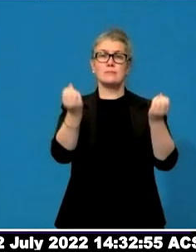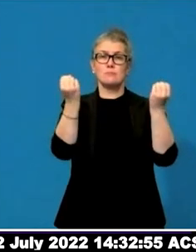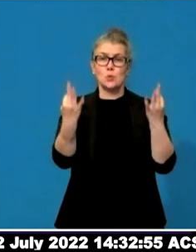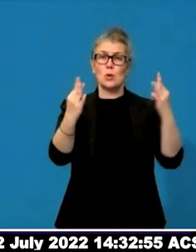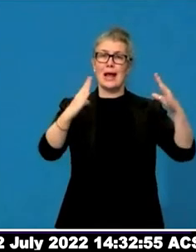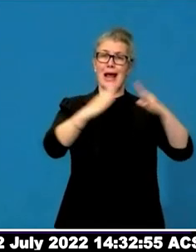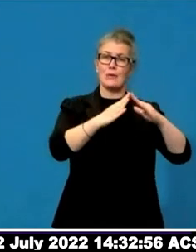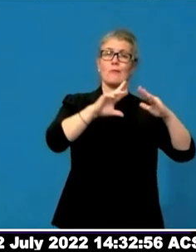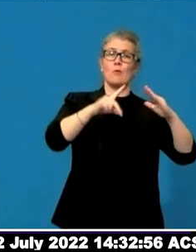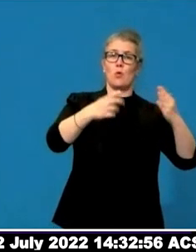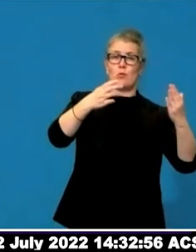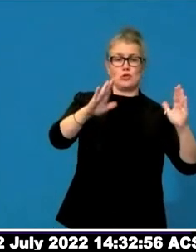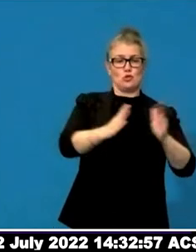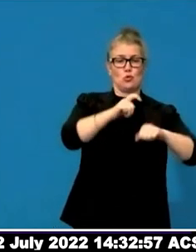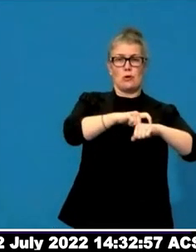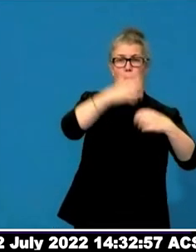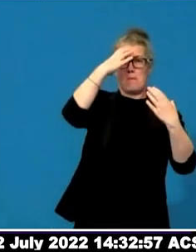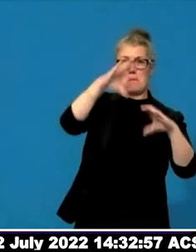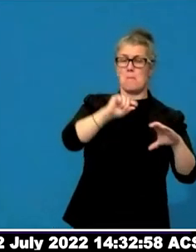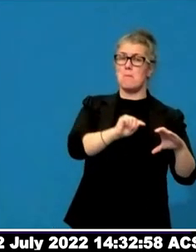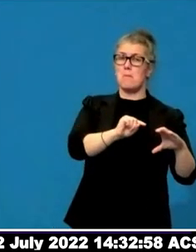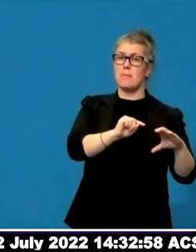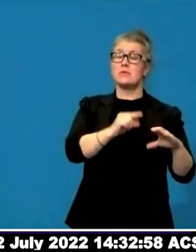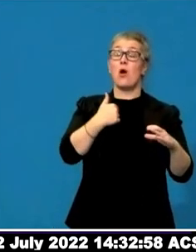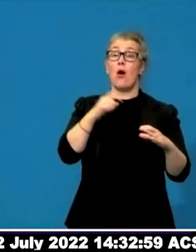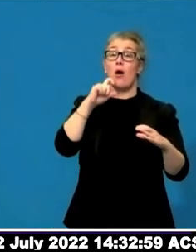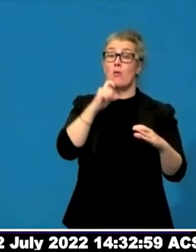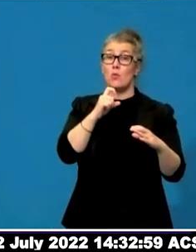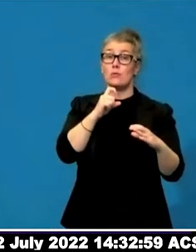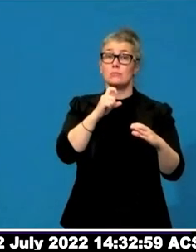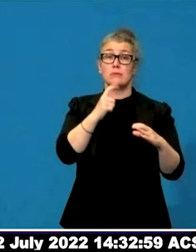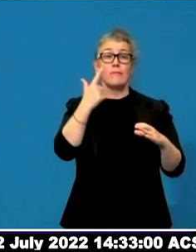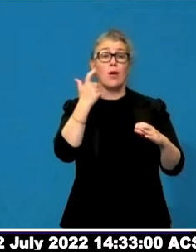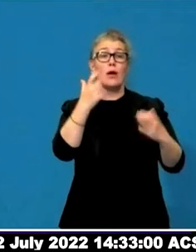so we would - I would book individuals into motels in the Cairns region